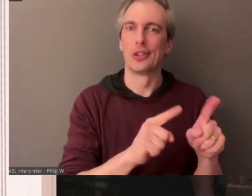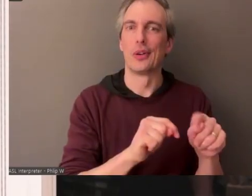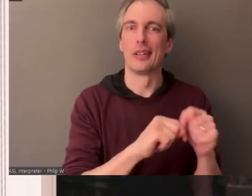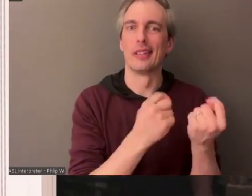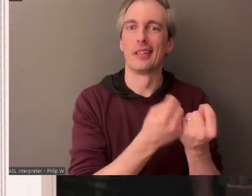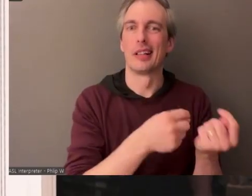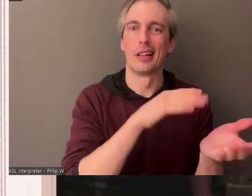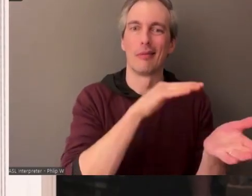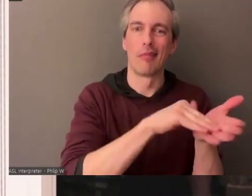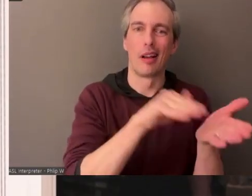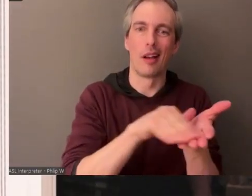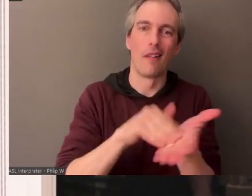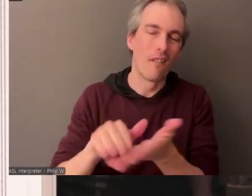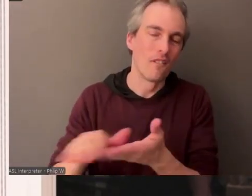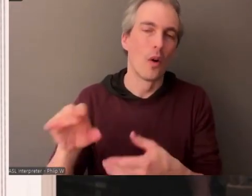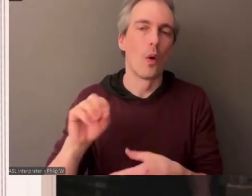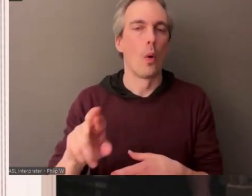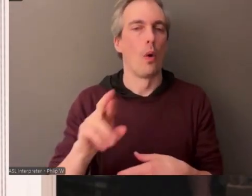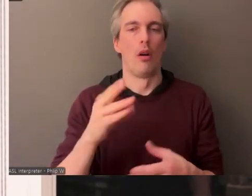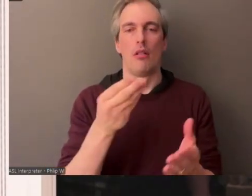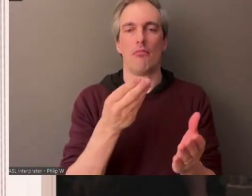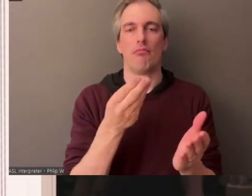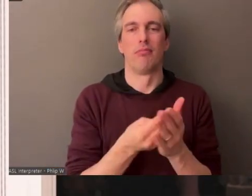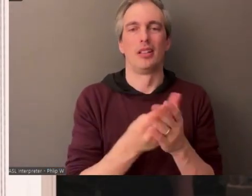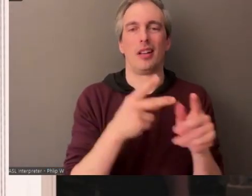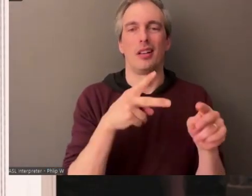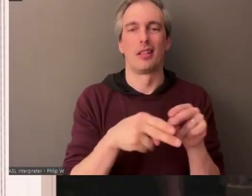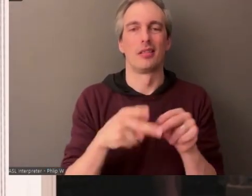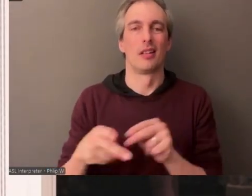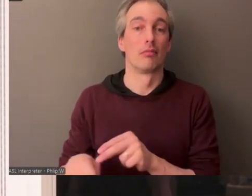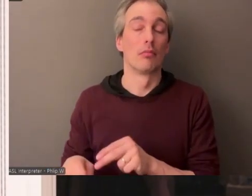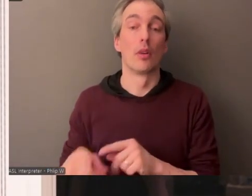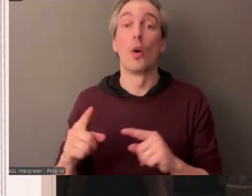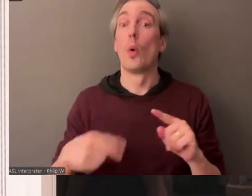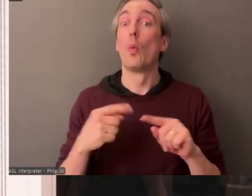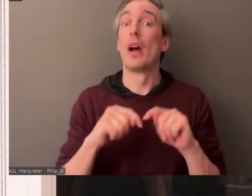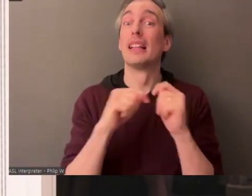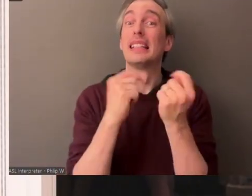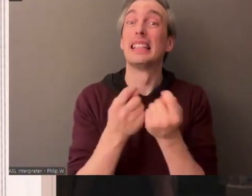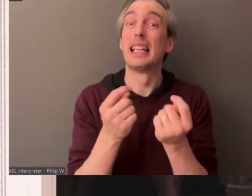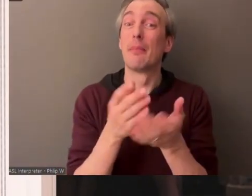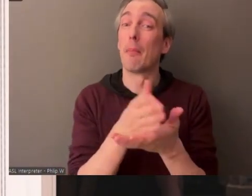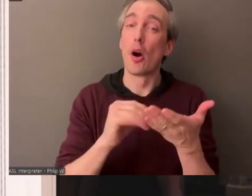When a team is part of a governance body within the enterprise, it's much more likely that it will stick around.